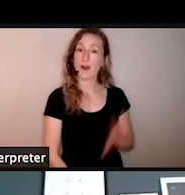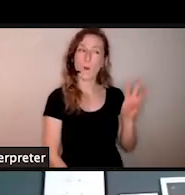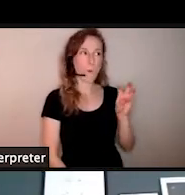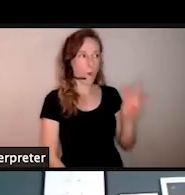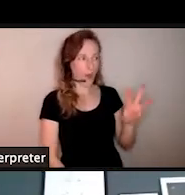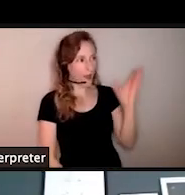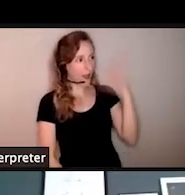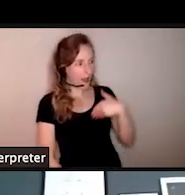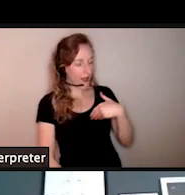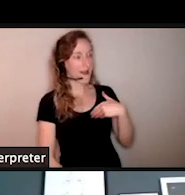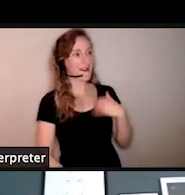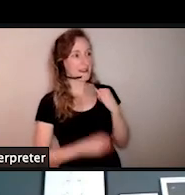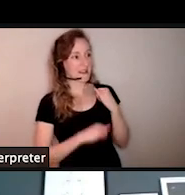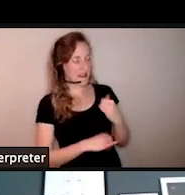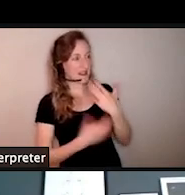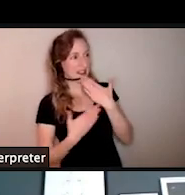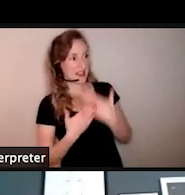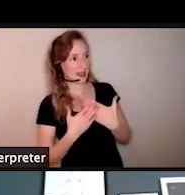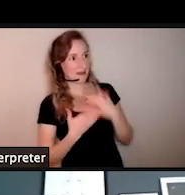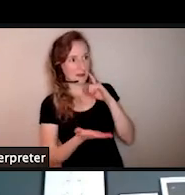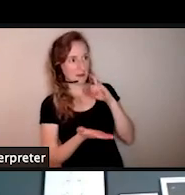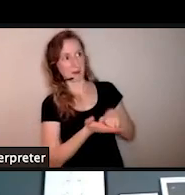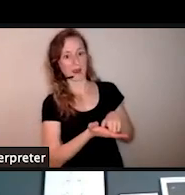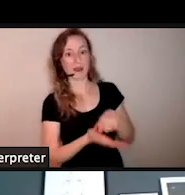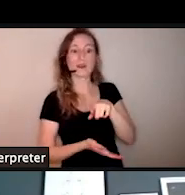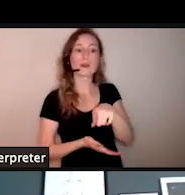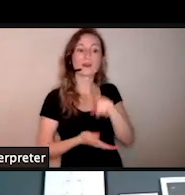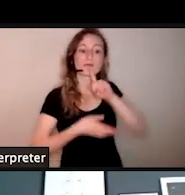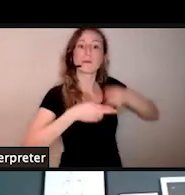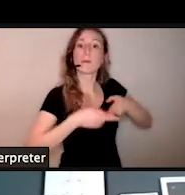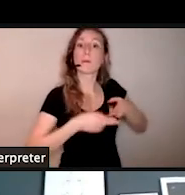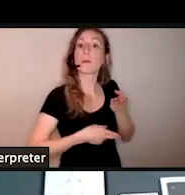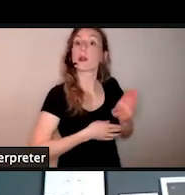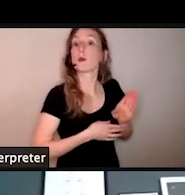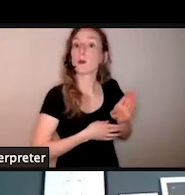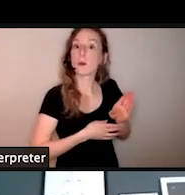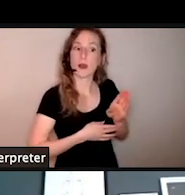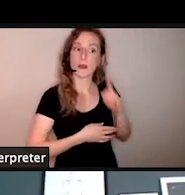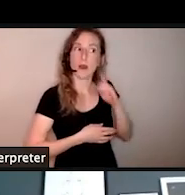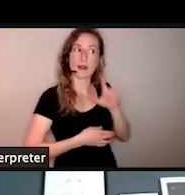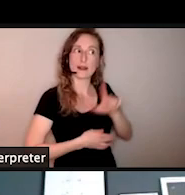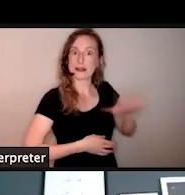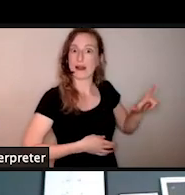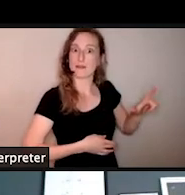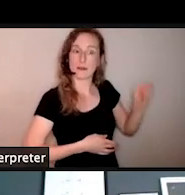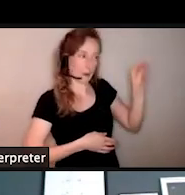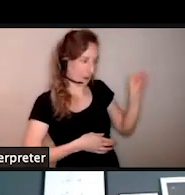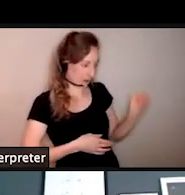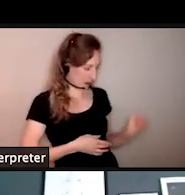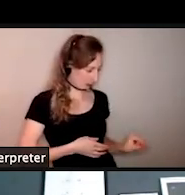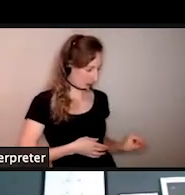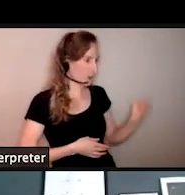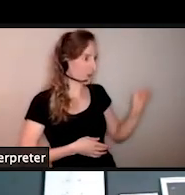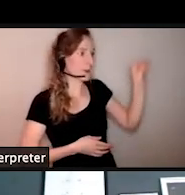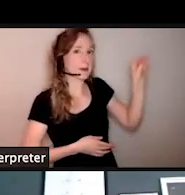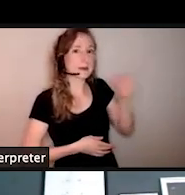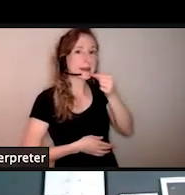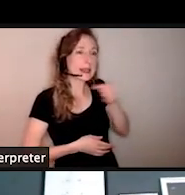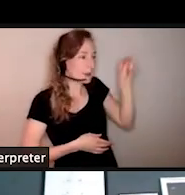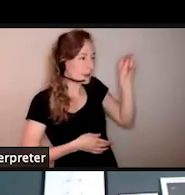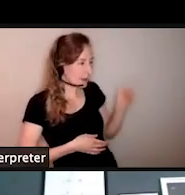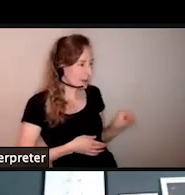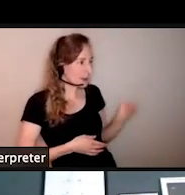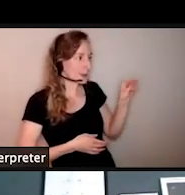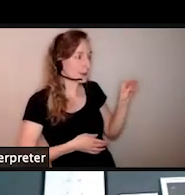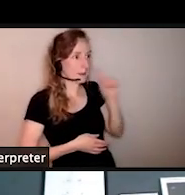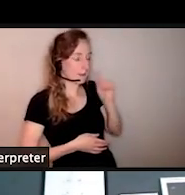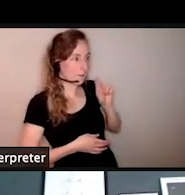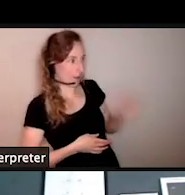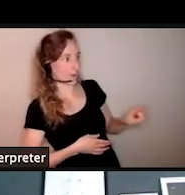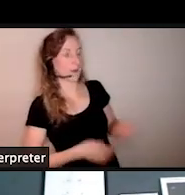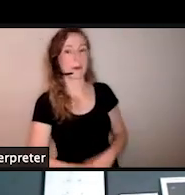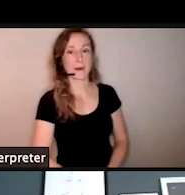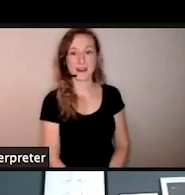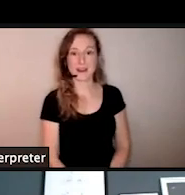It’s a really different shape from what we’ve seen